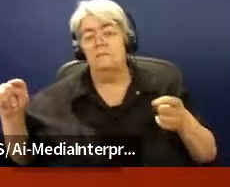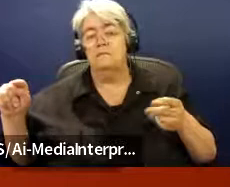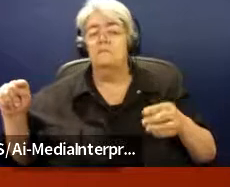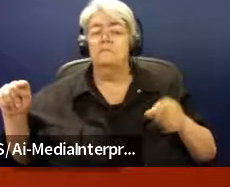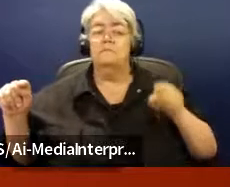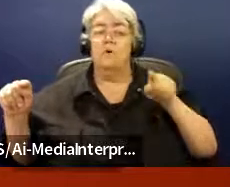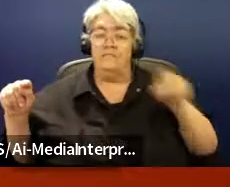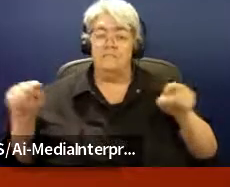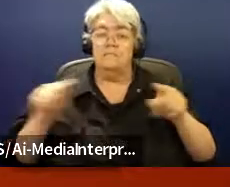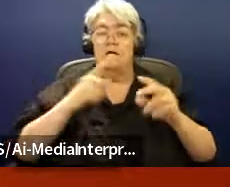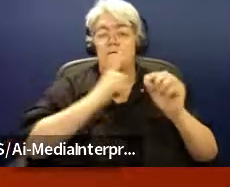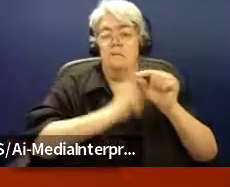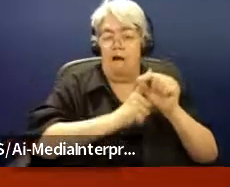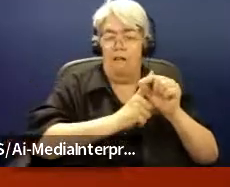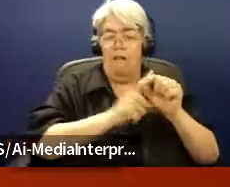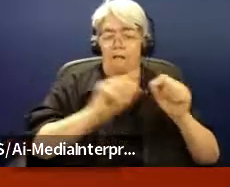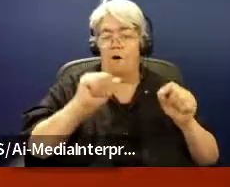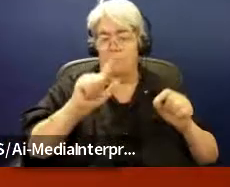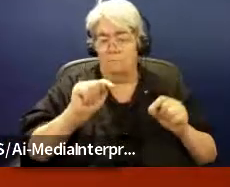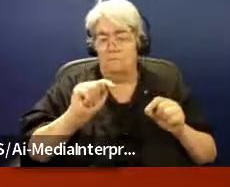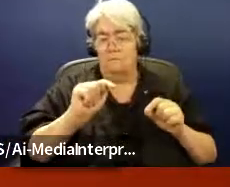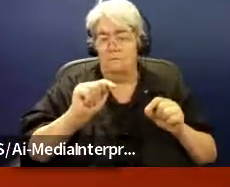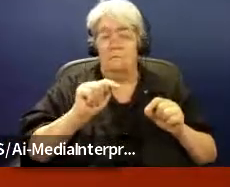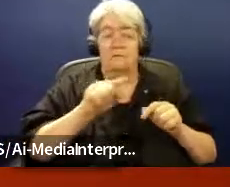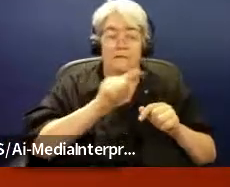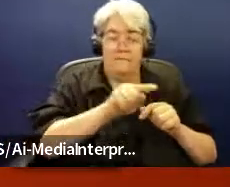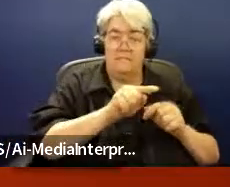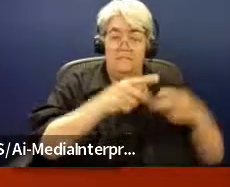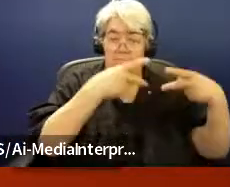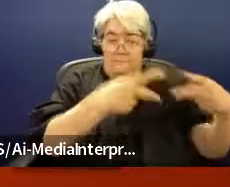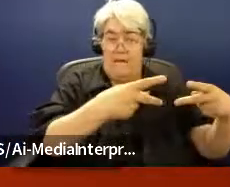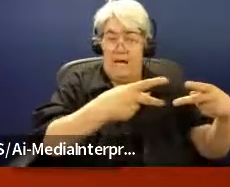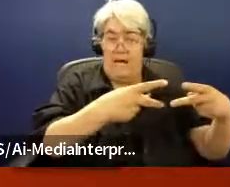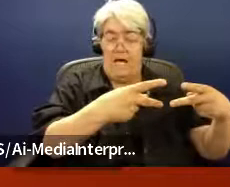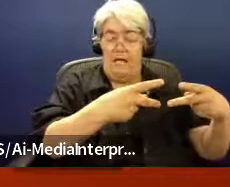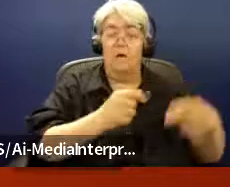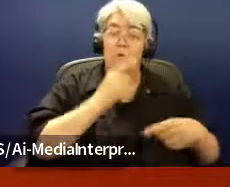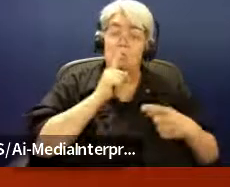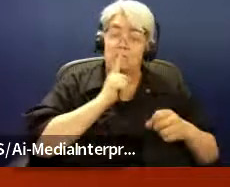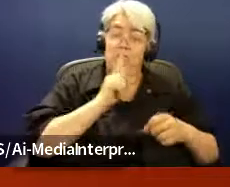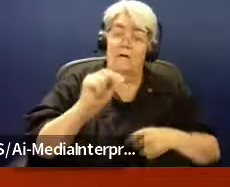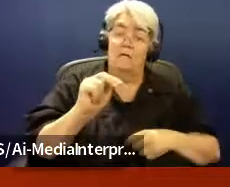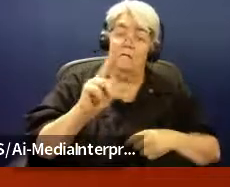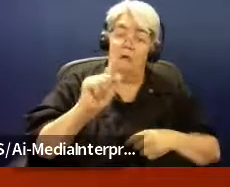personally I would say to remove the picture but if you really want that picture in there, great, I